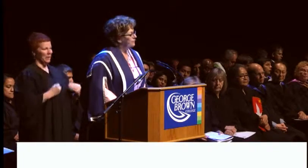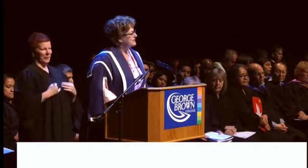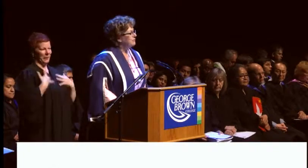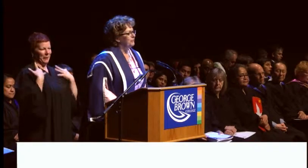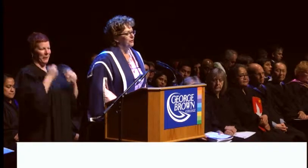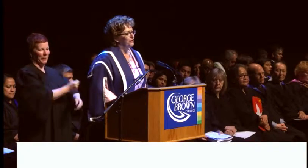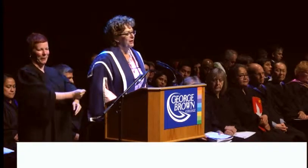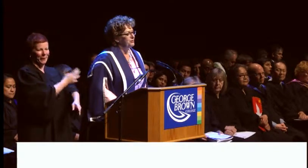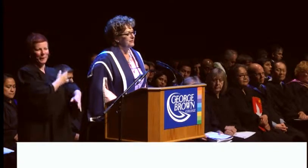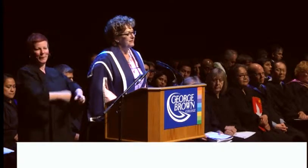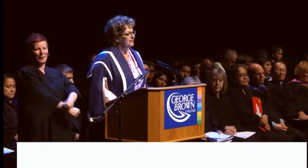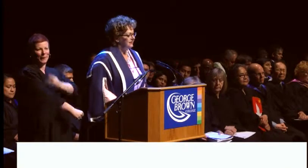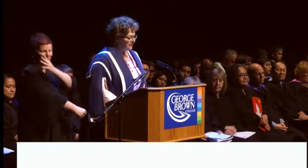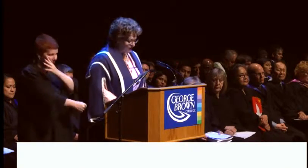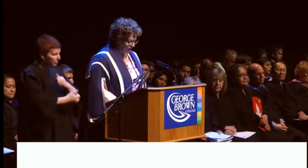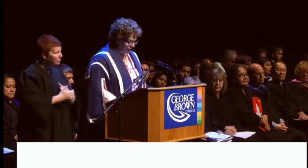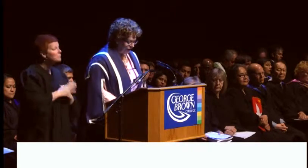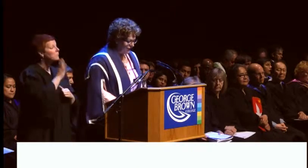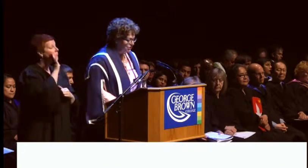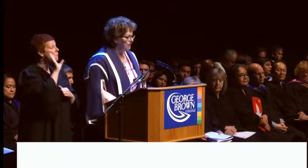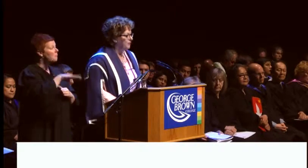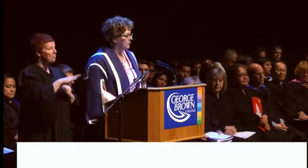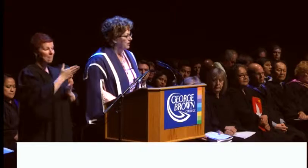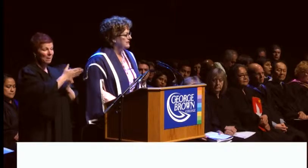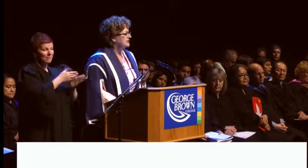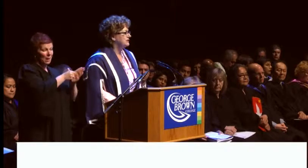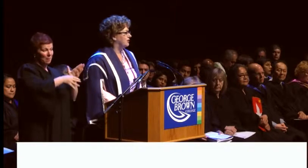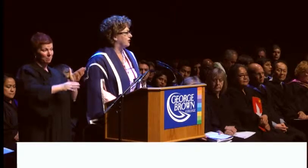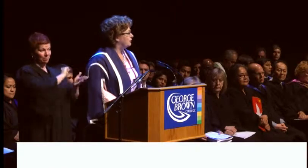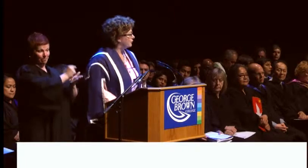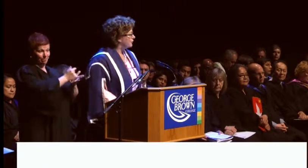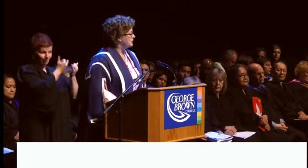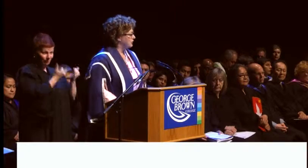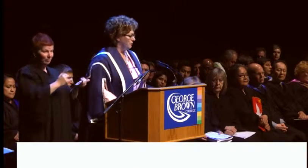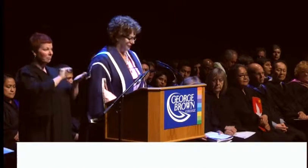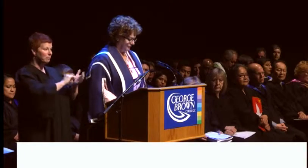FOR SOME OF YOU ARE ODD GREATS, THIS CONVOCATION MARKS THE START OF A FIRST CAREER.